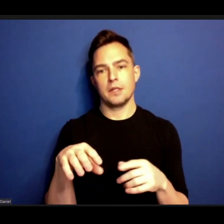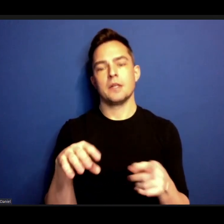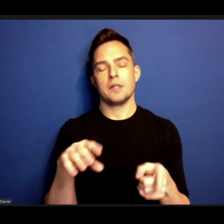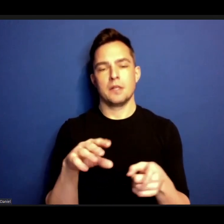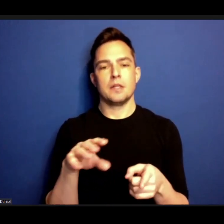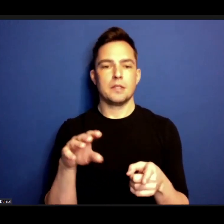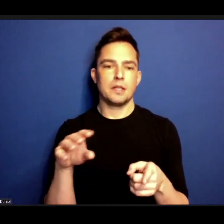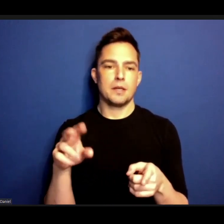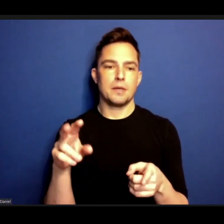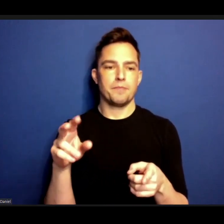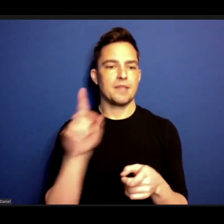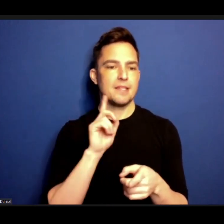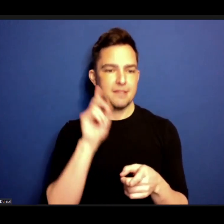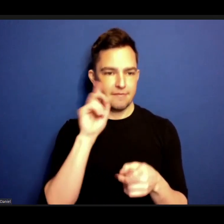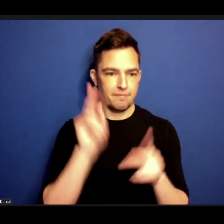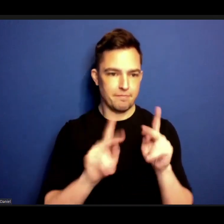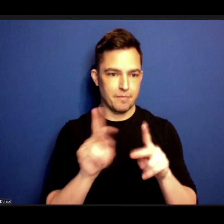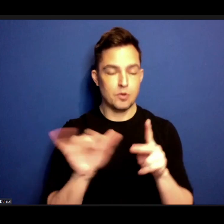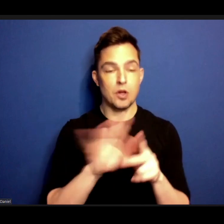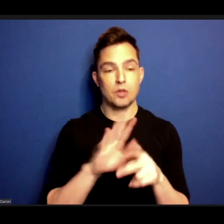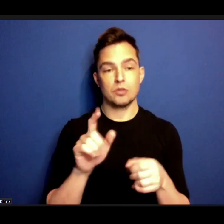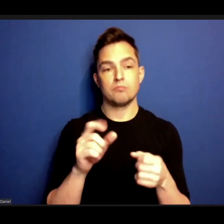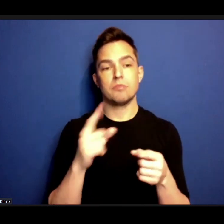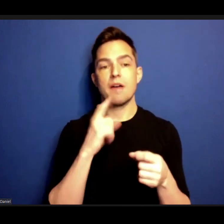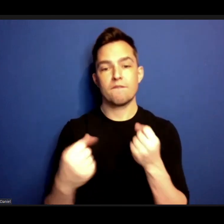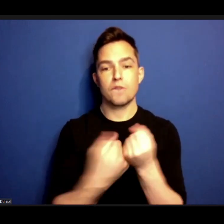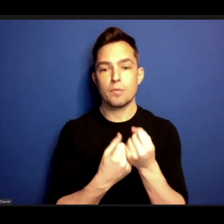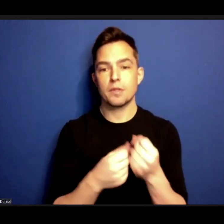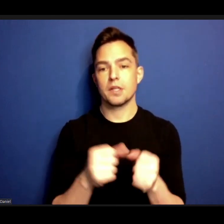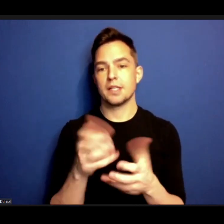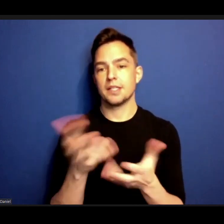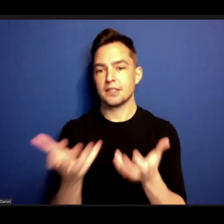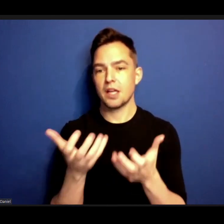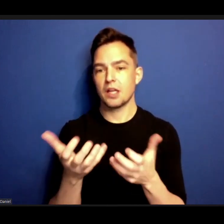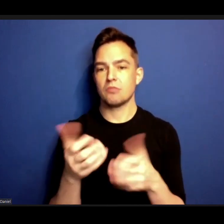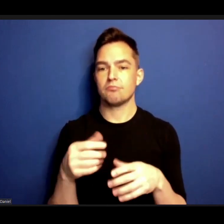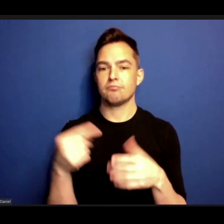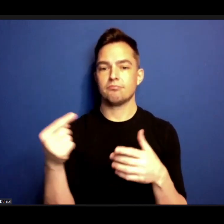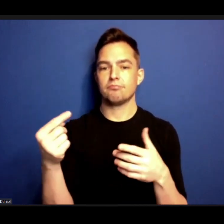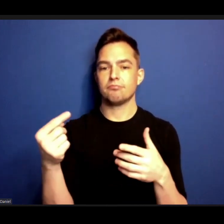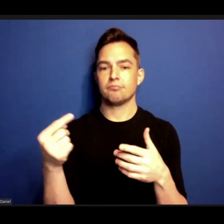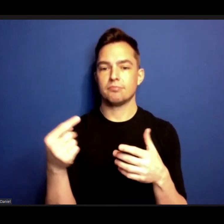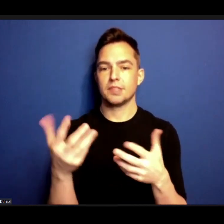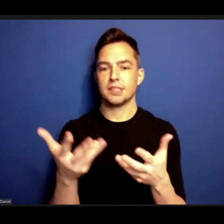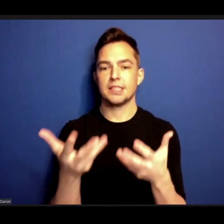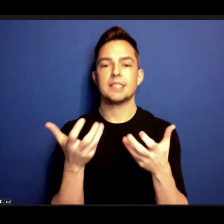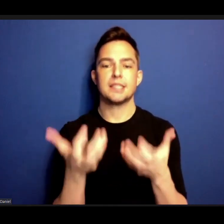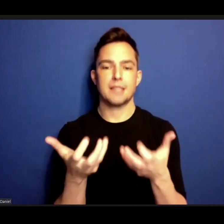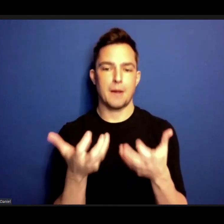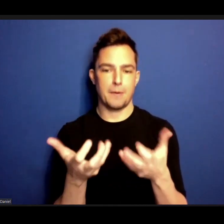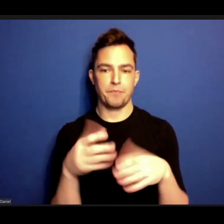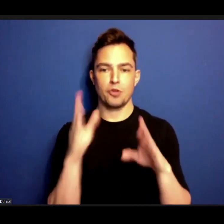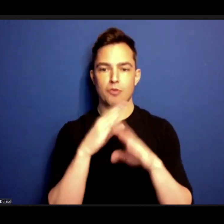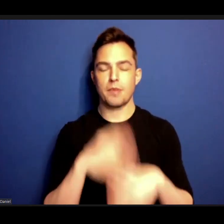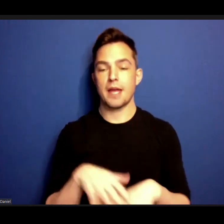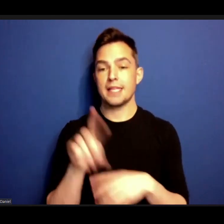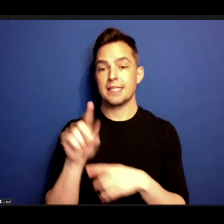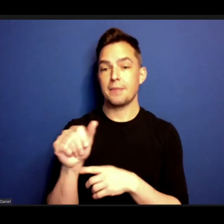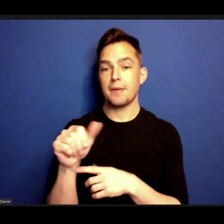oriented to the affirmative and desirable trouble that disability, madness, and death